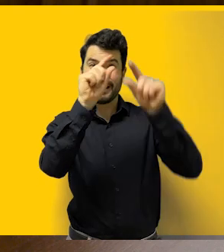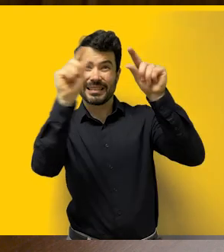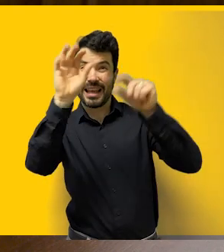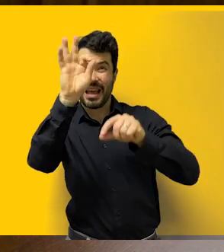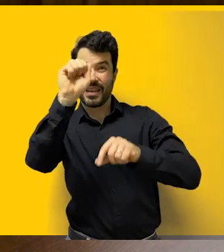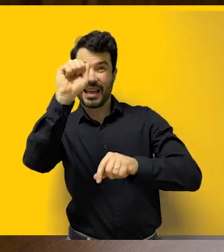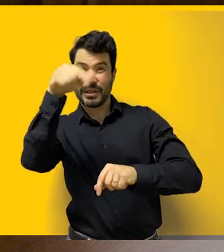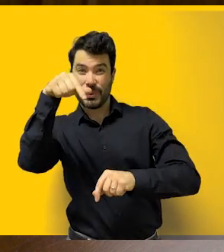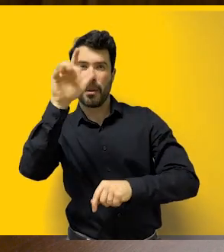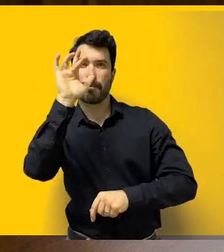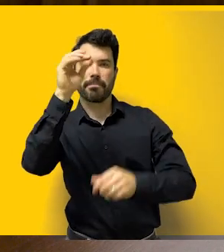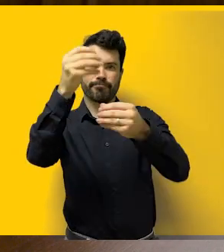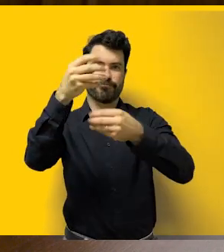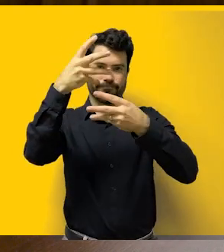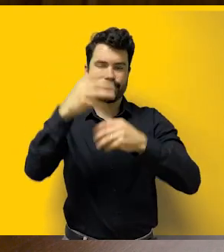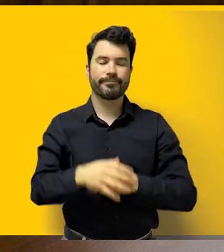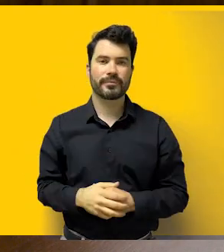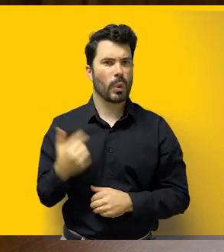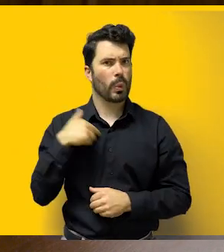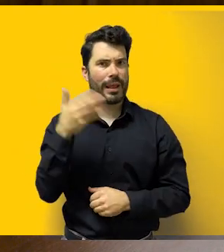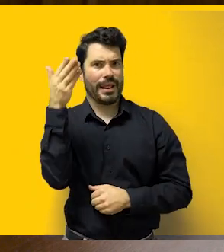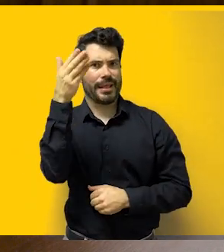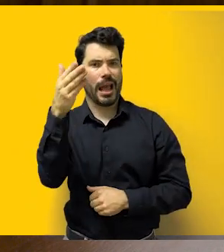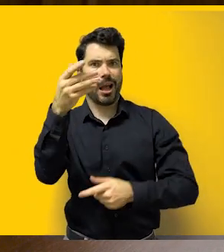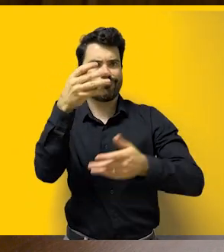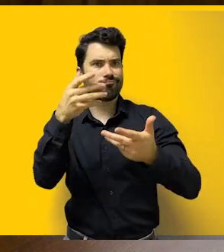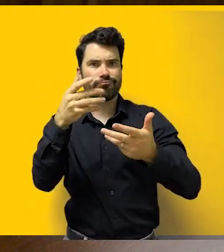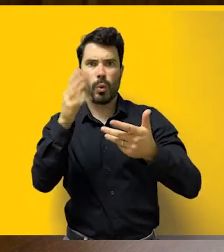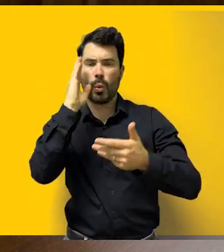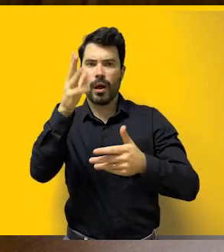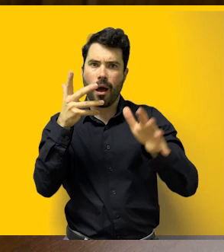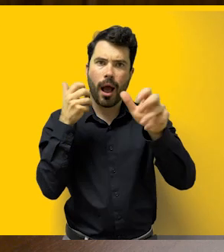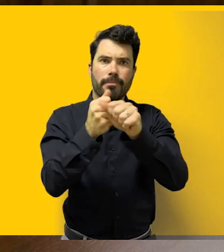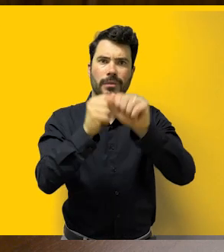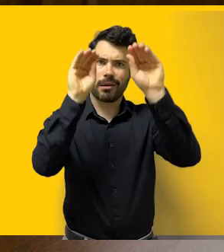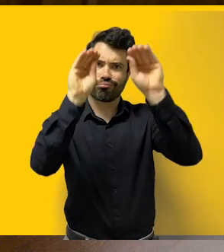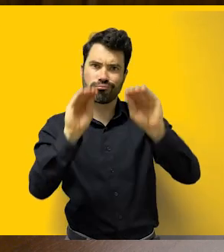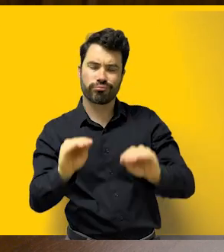that has informed the emergency use authorization and hundreds of millions have received COVID vaccines